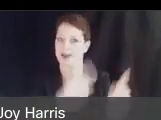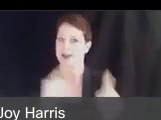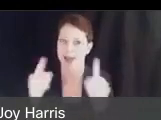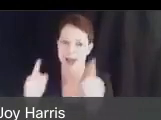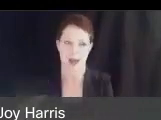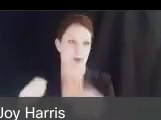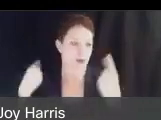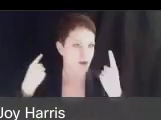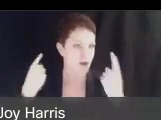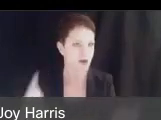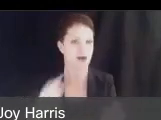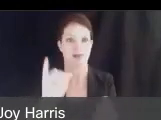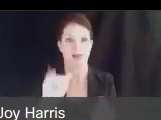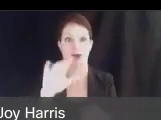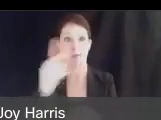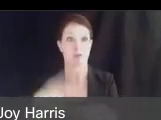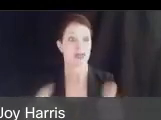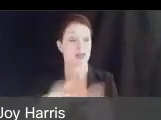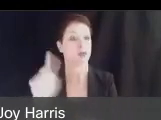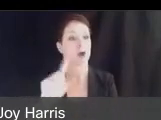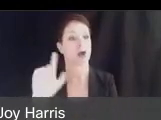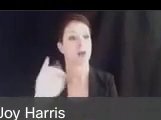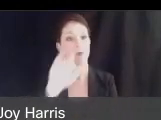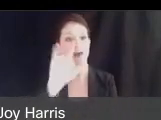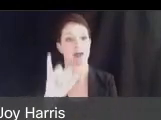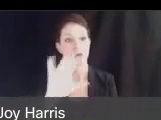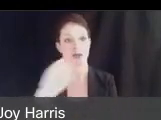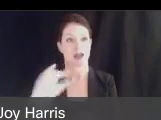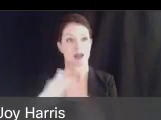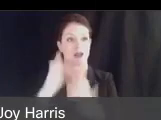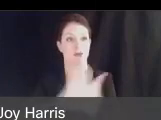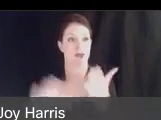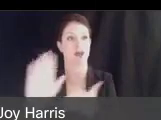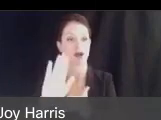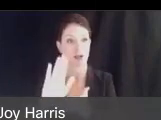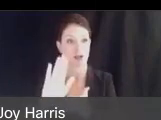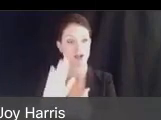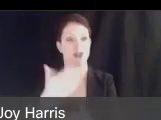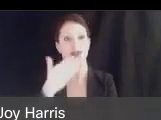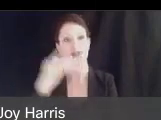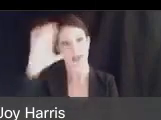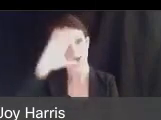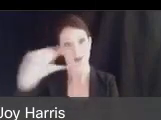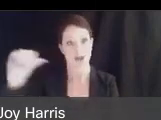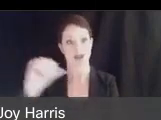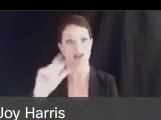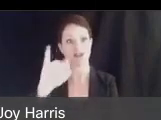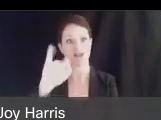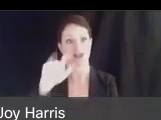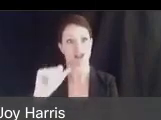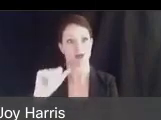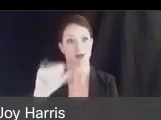site is at the Montgomery County Community College and I want to thank President Victoria Bastecki-Perez